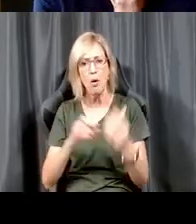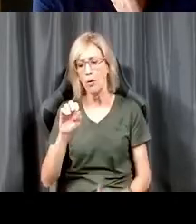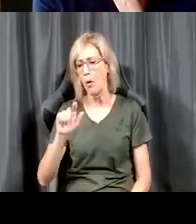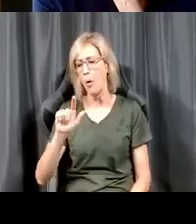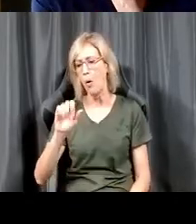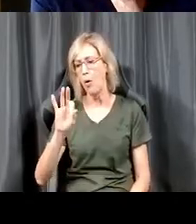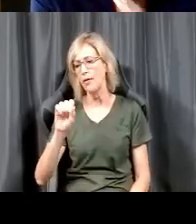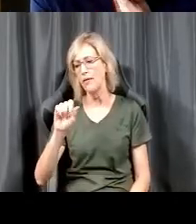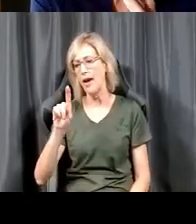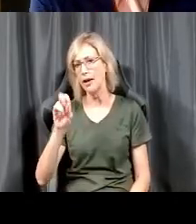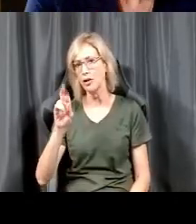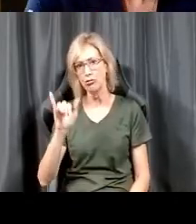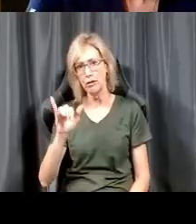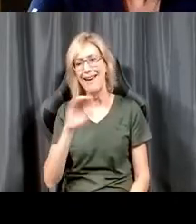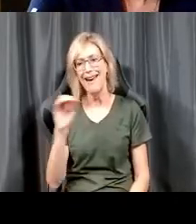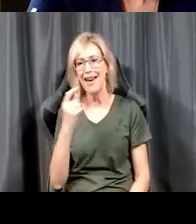Sense. Look at my list here. See what else we have.